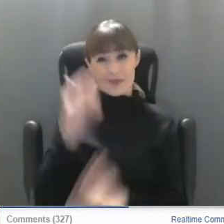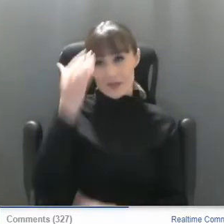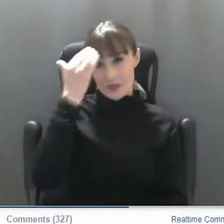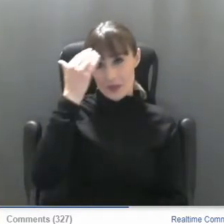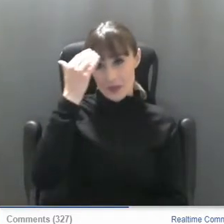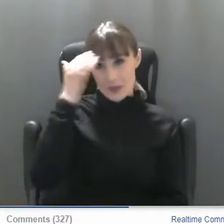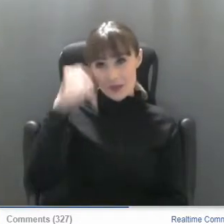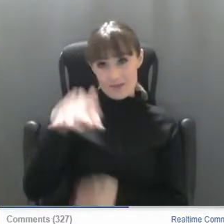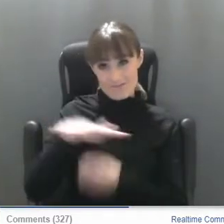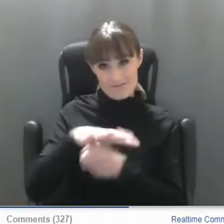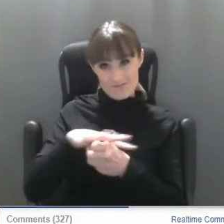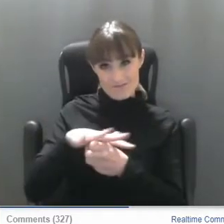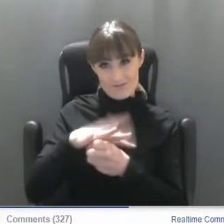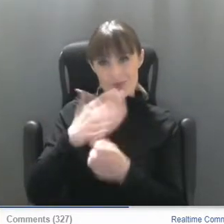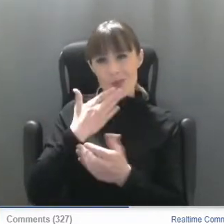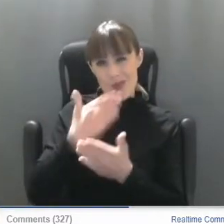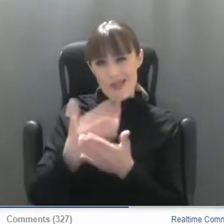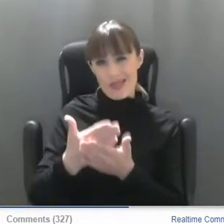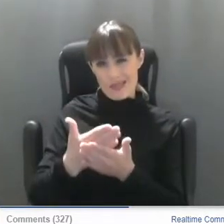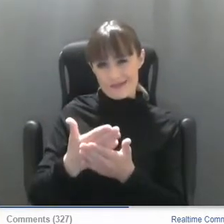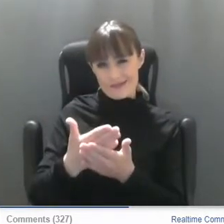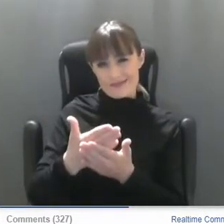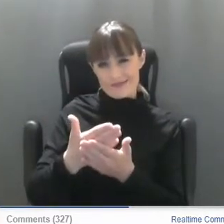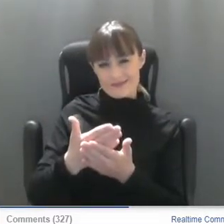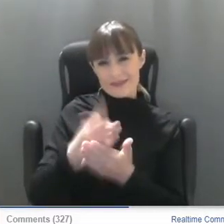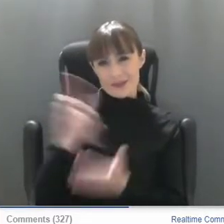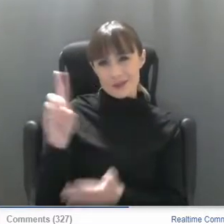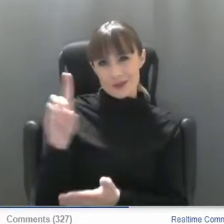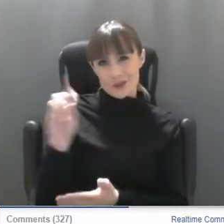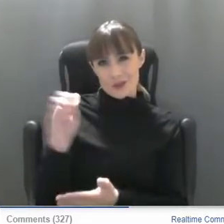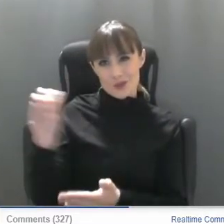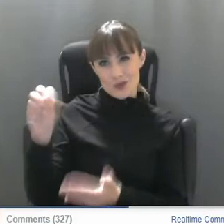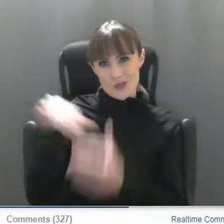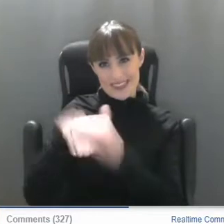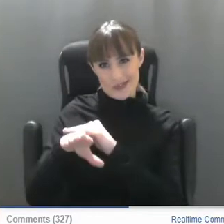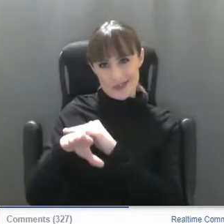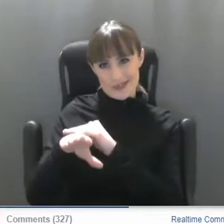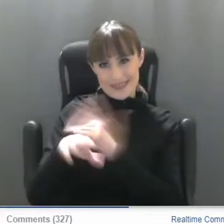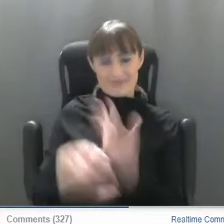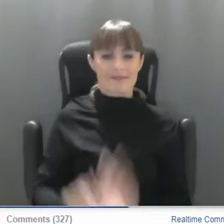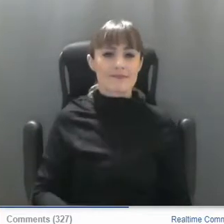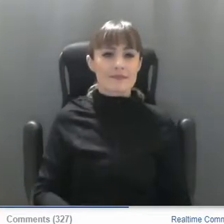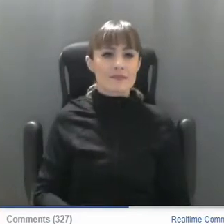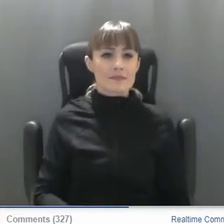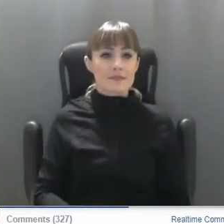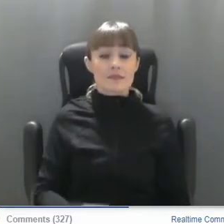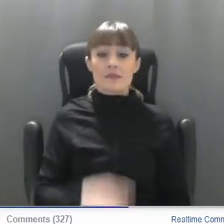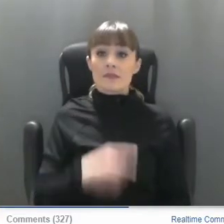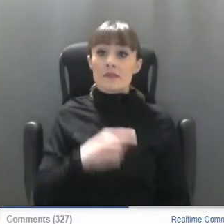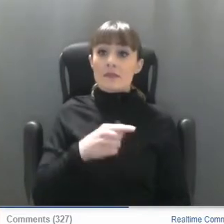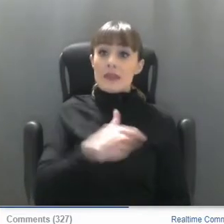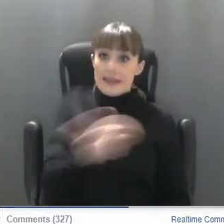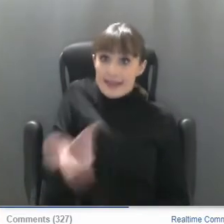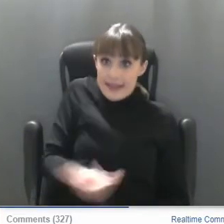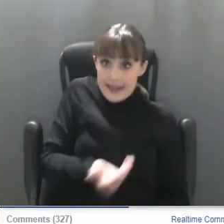So you'll notice, guest services are still open. If you have- you need to buy tickets, or renew your membership, that